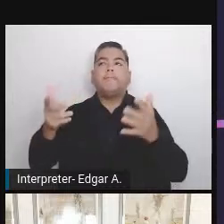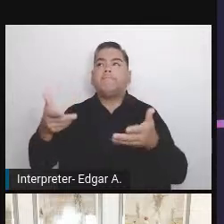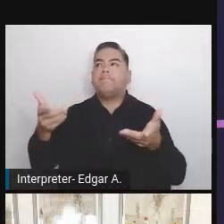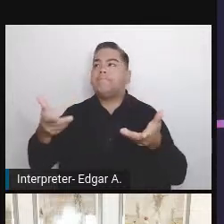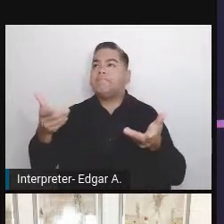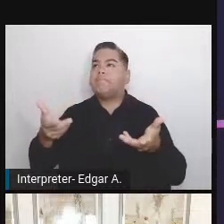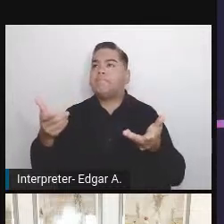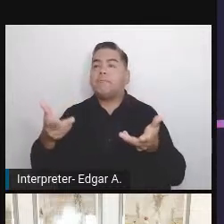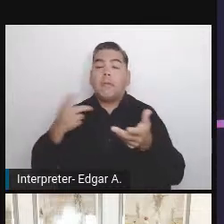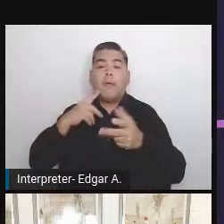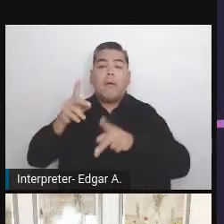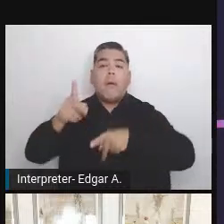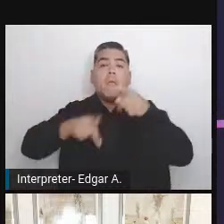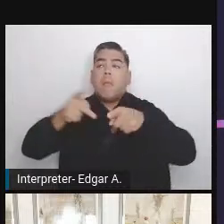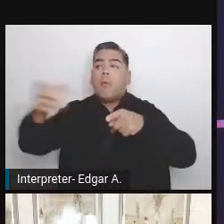worked at developing a platform and I was responsible for